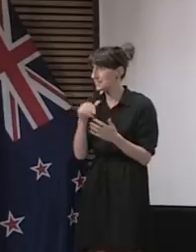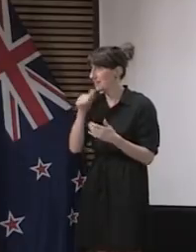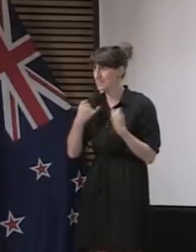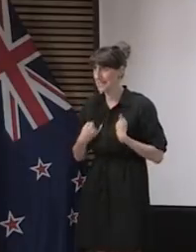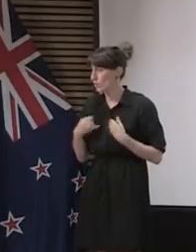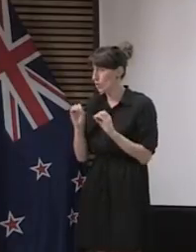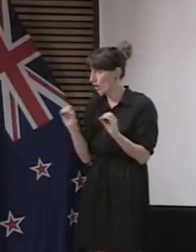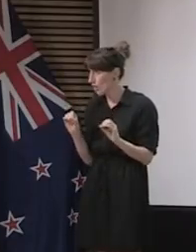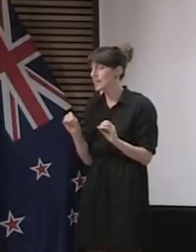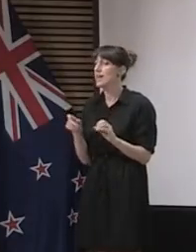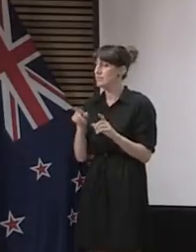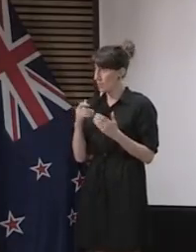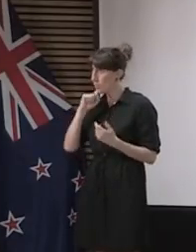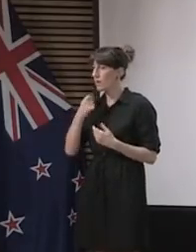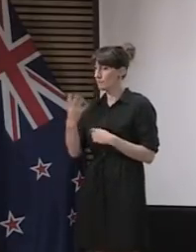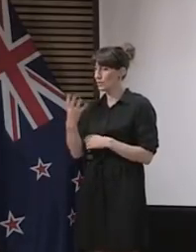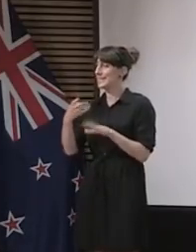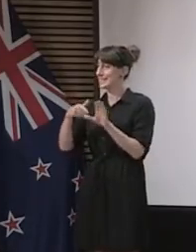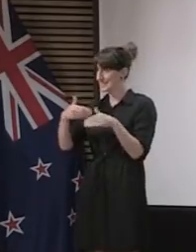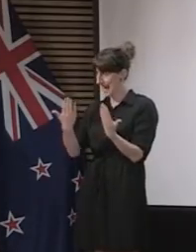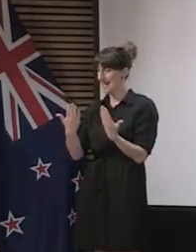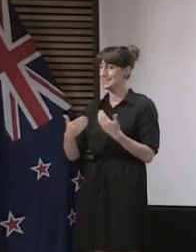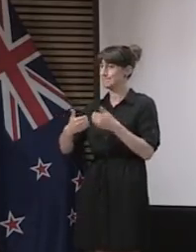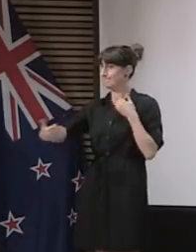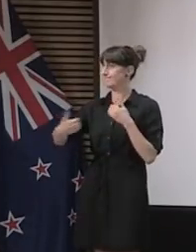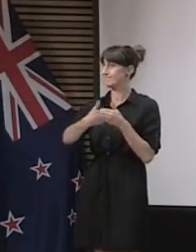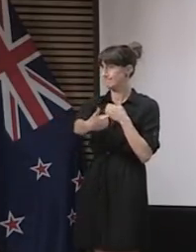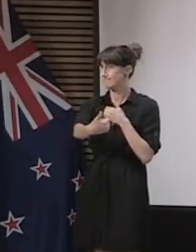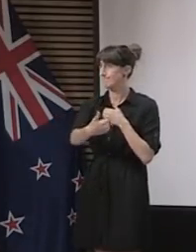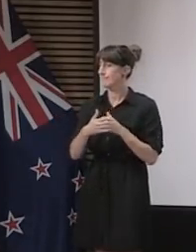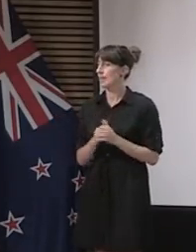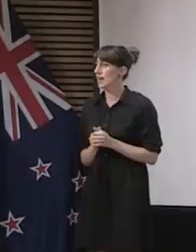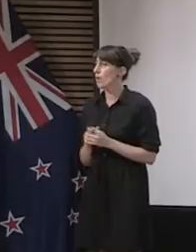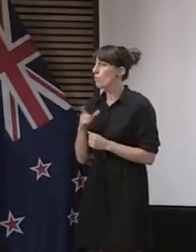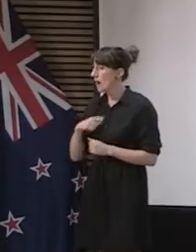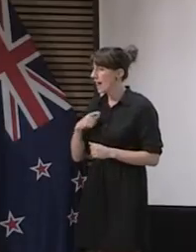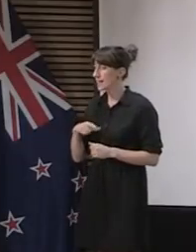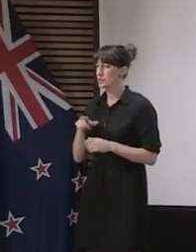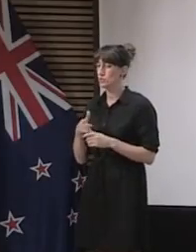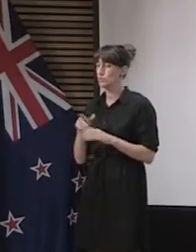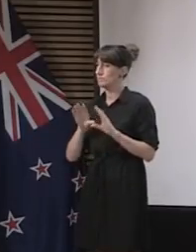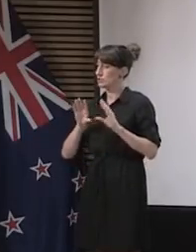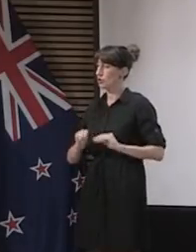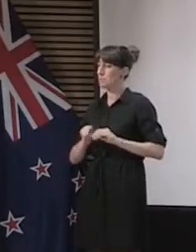helpprevent any further infectionfrom residents coming into anyof our aged residential carefacilities.